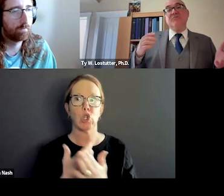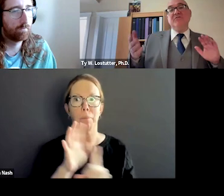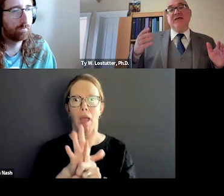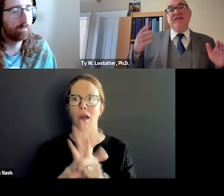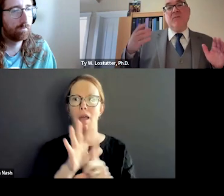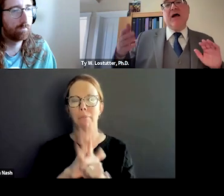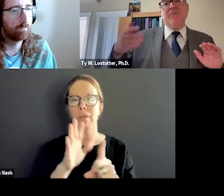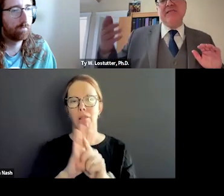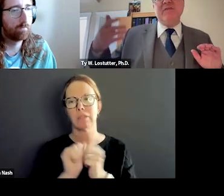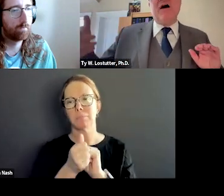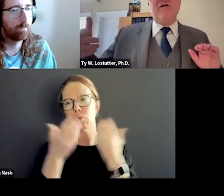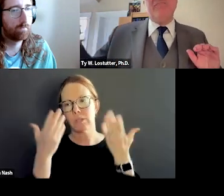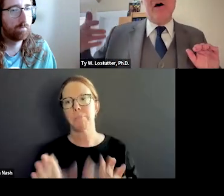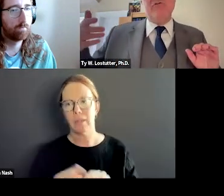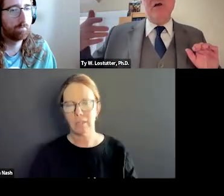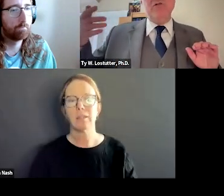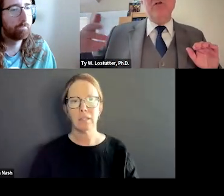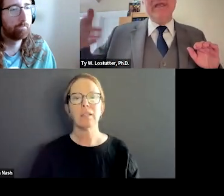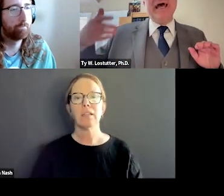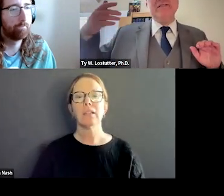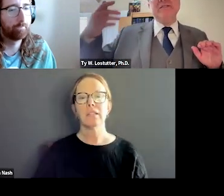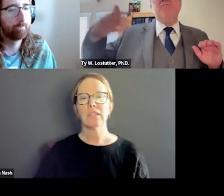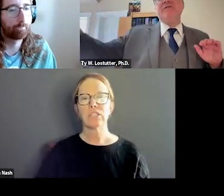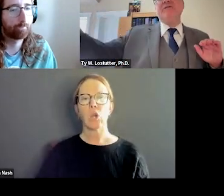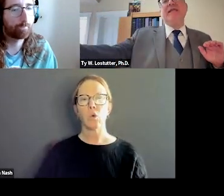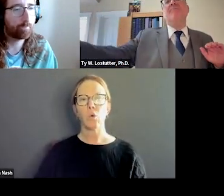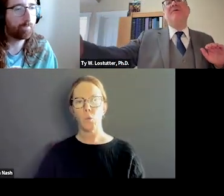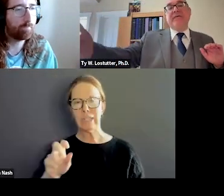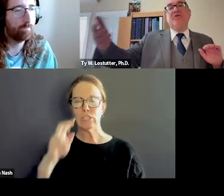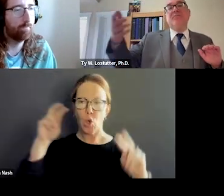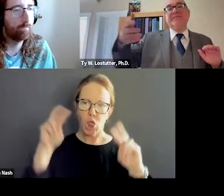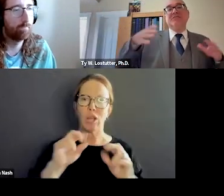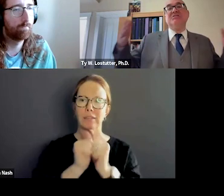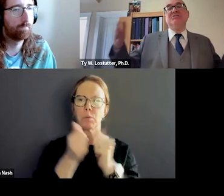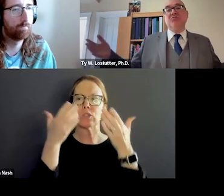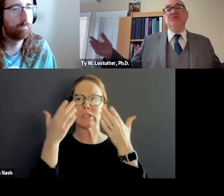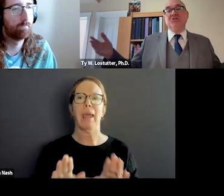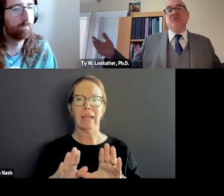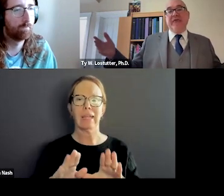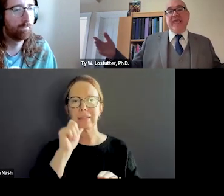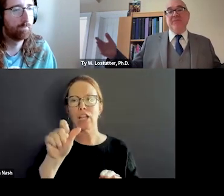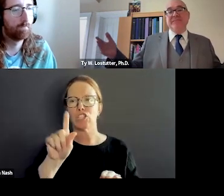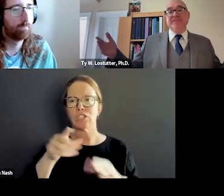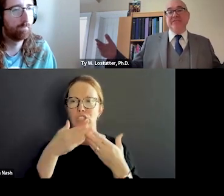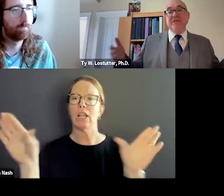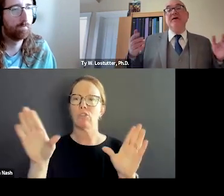So I do think that we probably need to be thoughtful about looking at sports betting in particular, besides just general general gambling messaging.